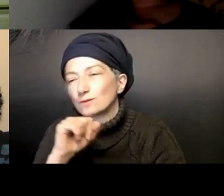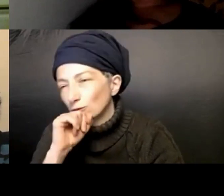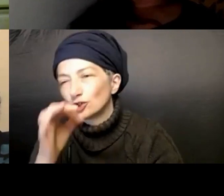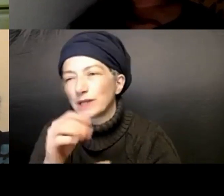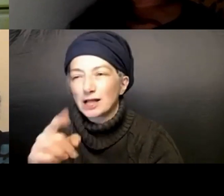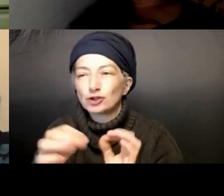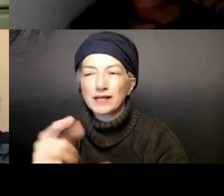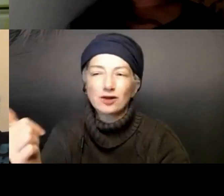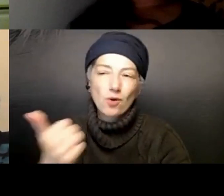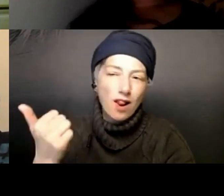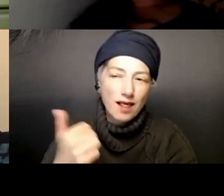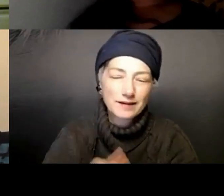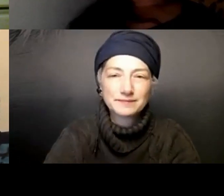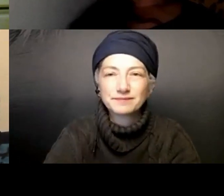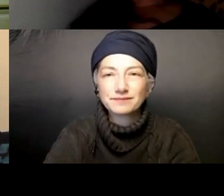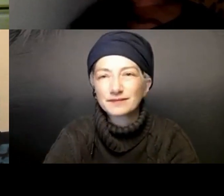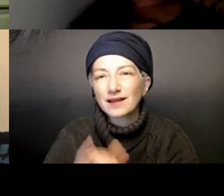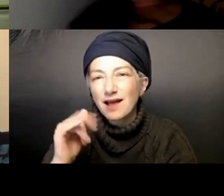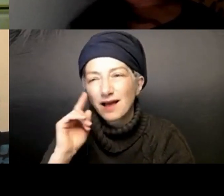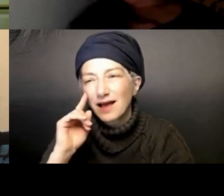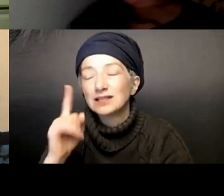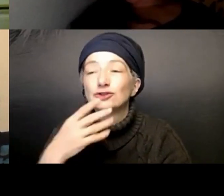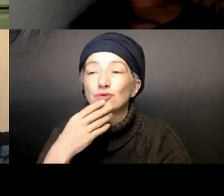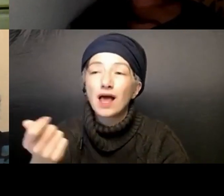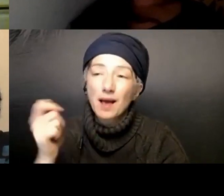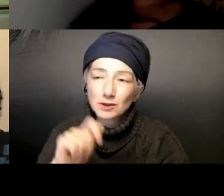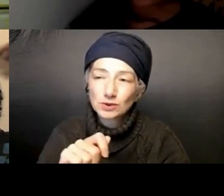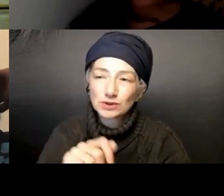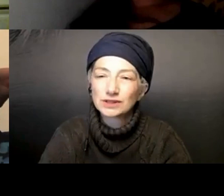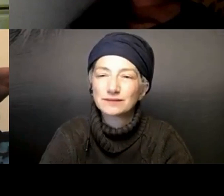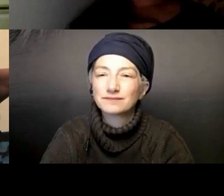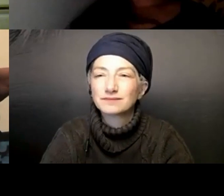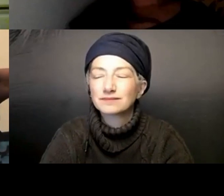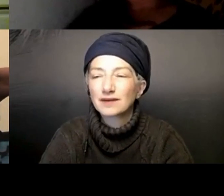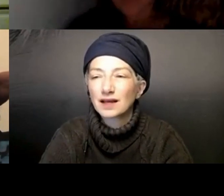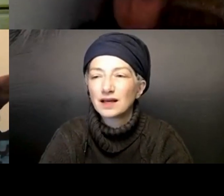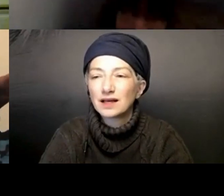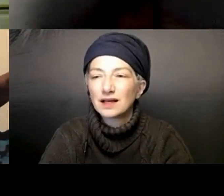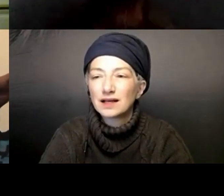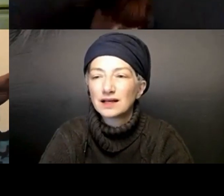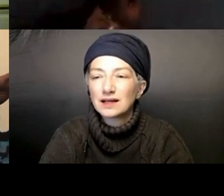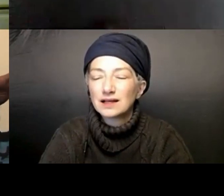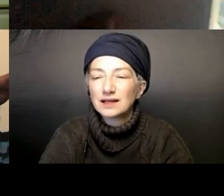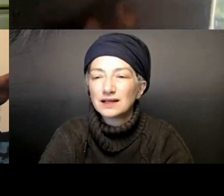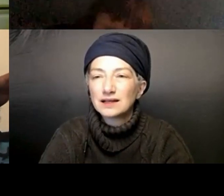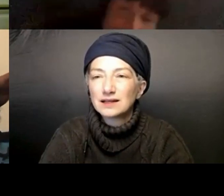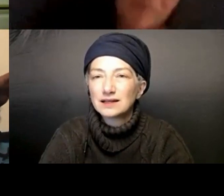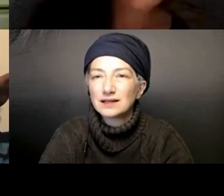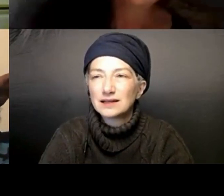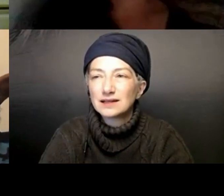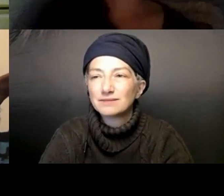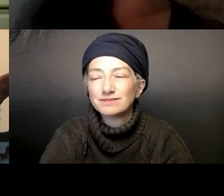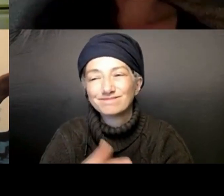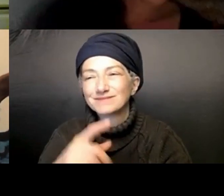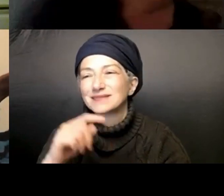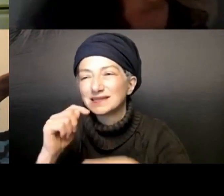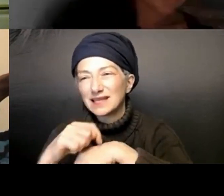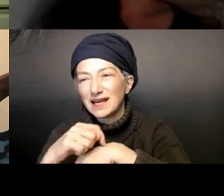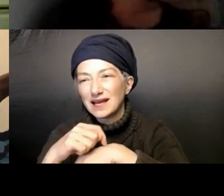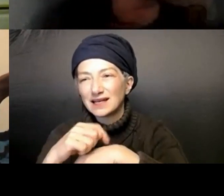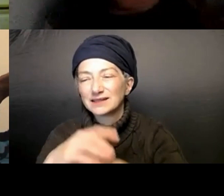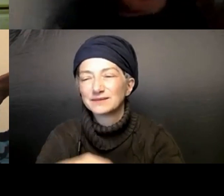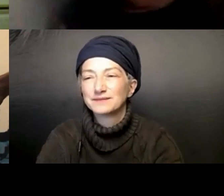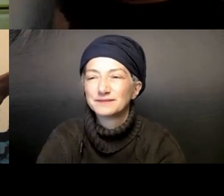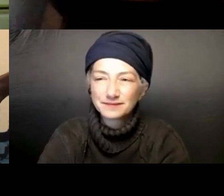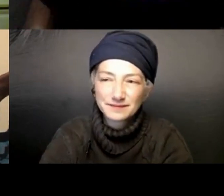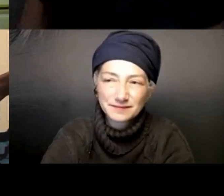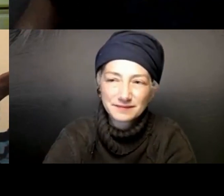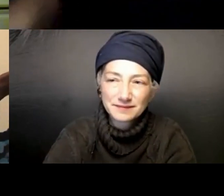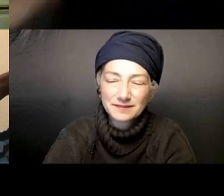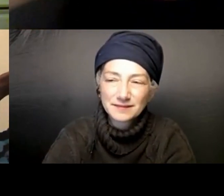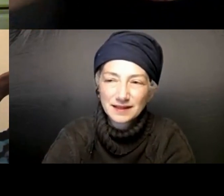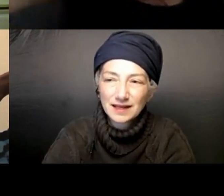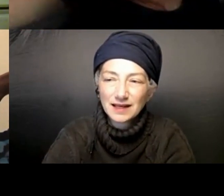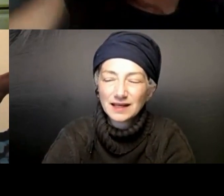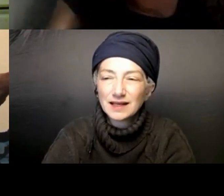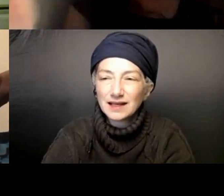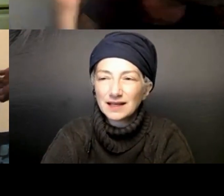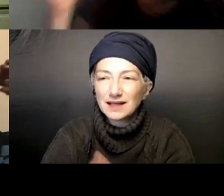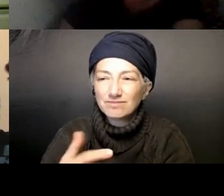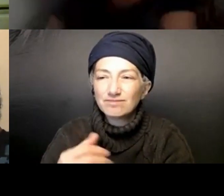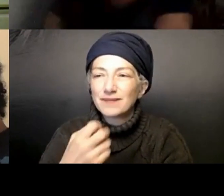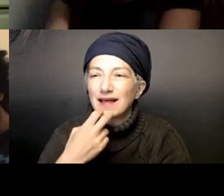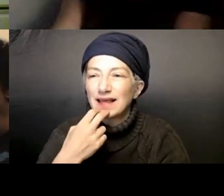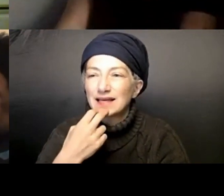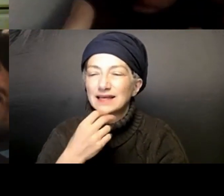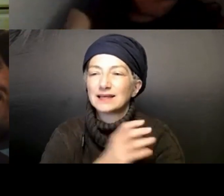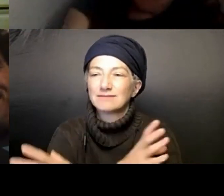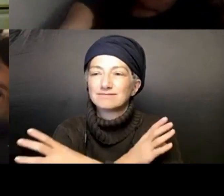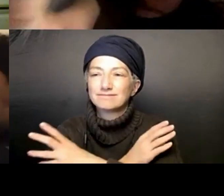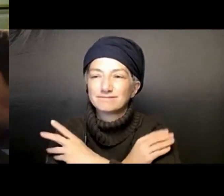Noa Winter: I think that is like a lovely end note, which just with an eye on the time and all our energy resources is...